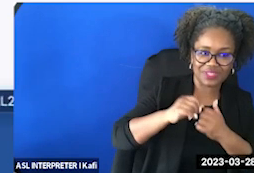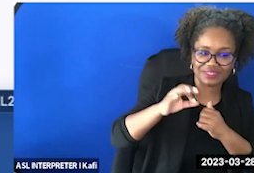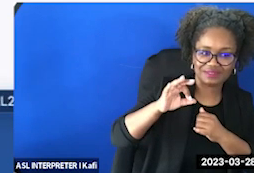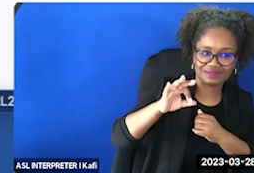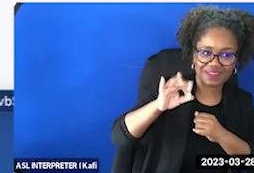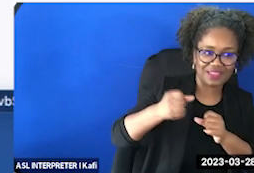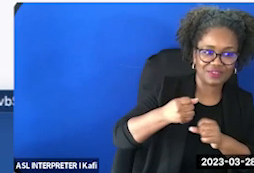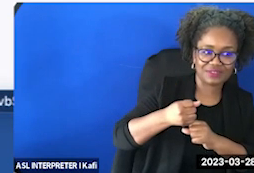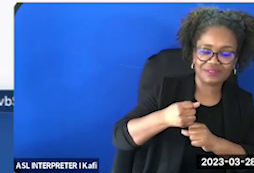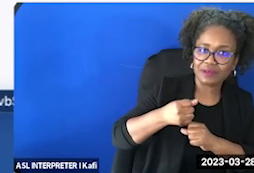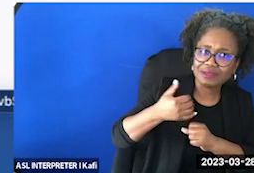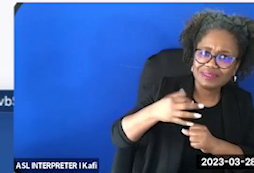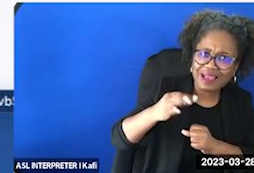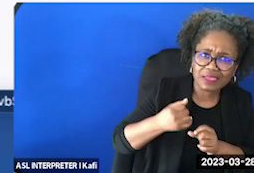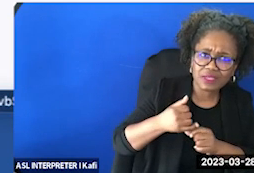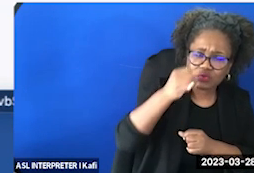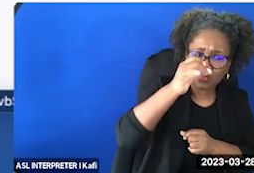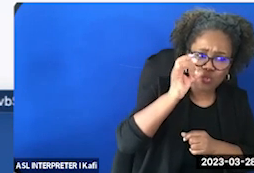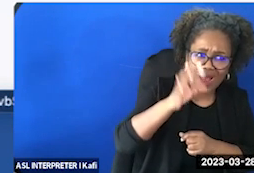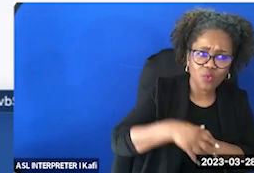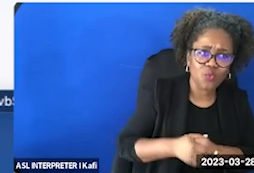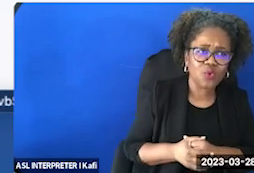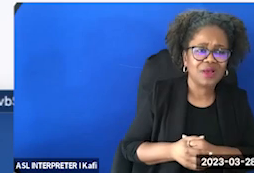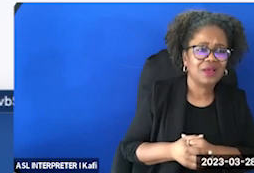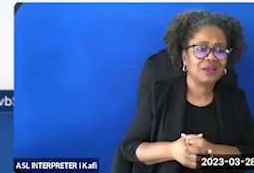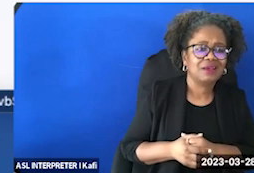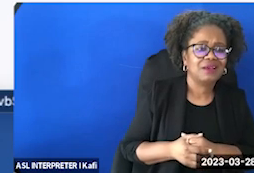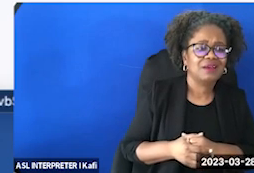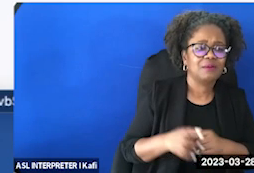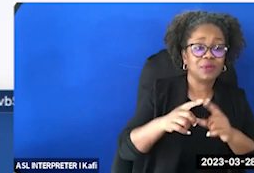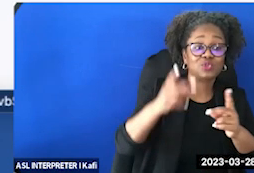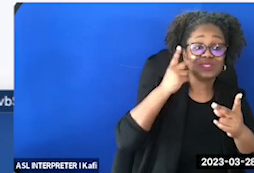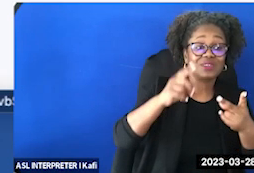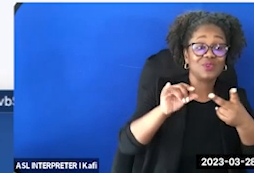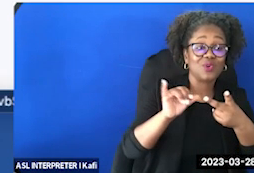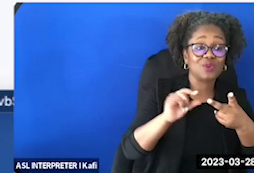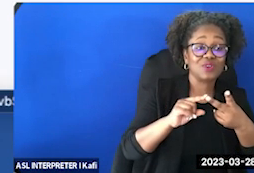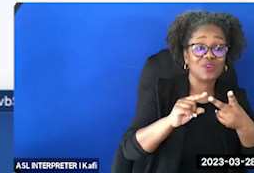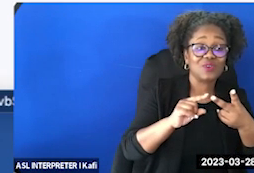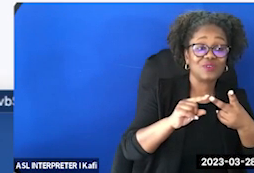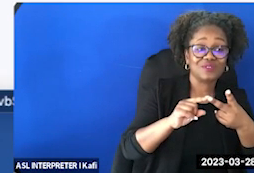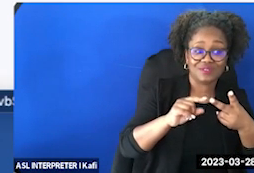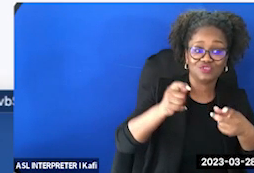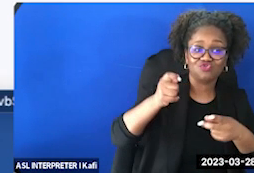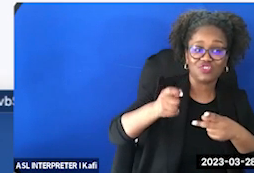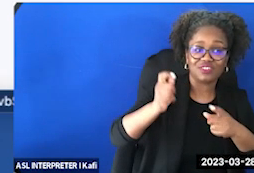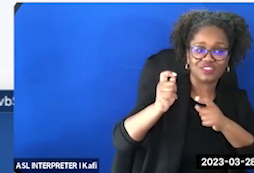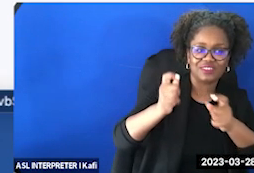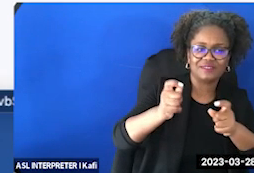Debbie Stine, Science & Technology Policy Academy: So the other thing you can see here is that they just got a 600 milliondollars settlement. So what I would want to know was, how is that money being allocated